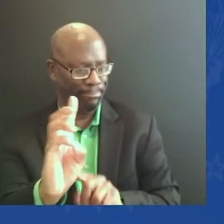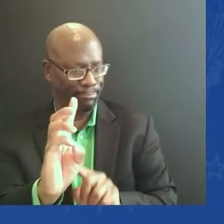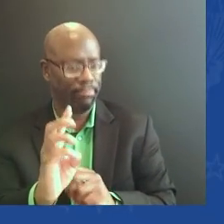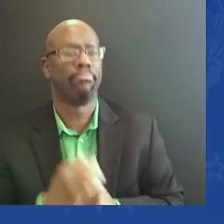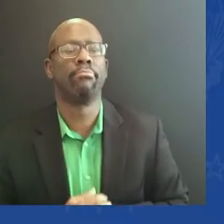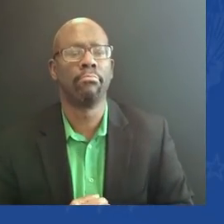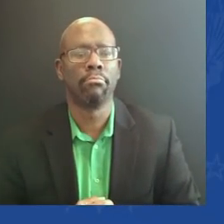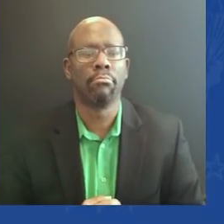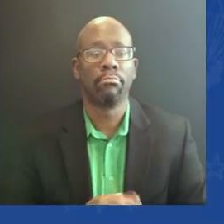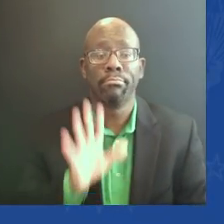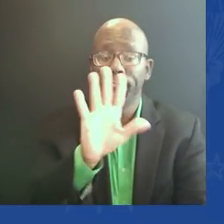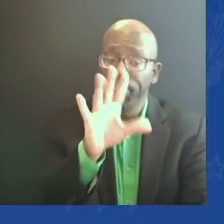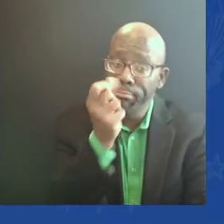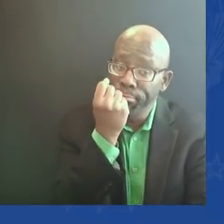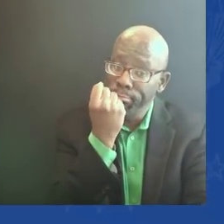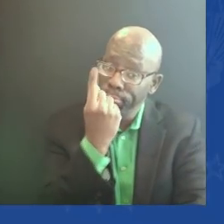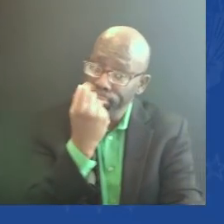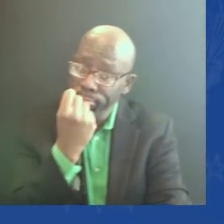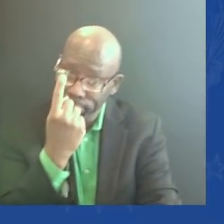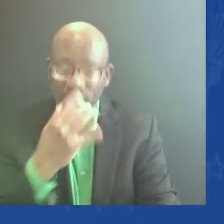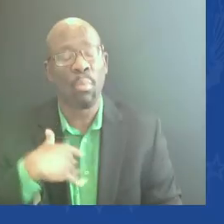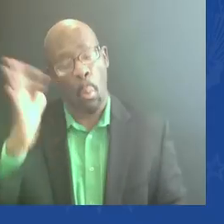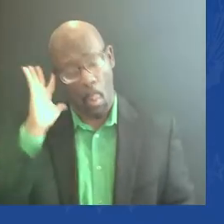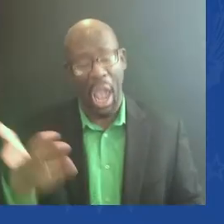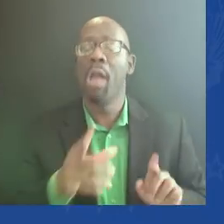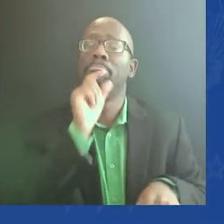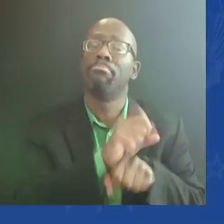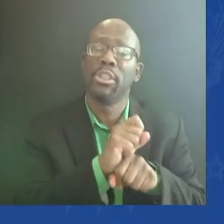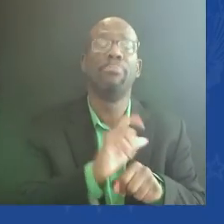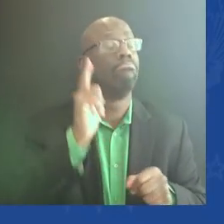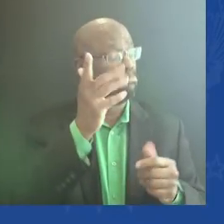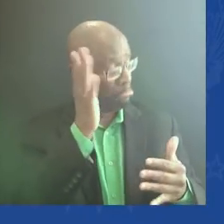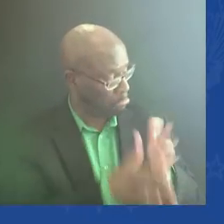I think you're going to see we've made significant progress and more has to be done.